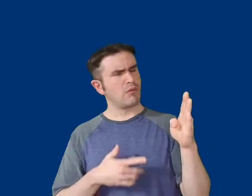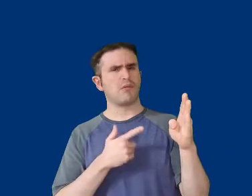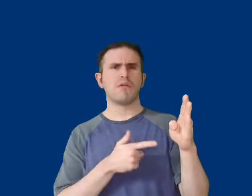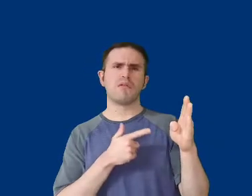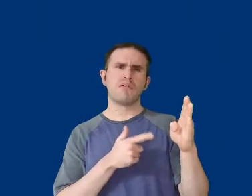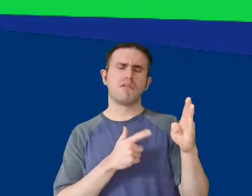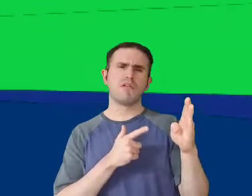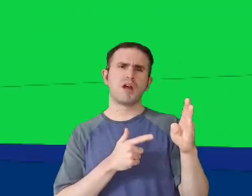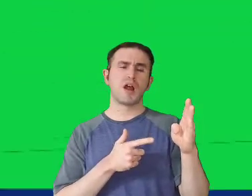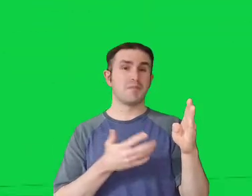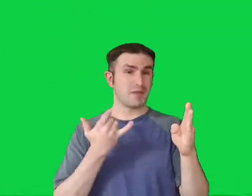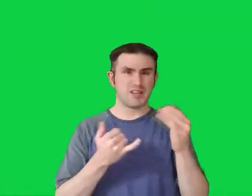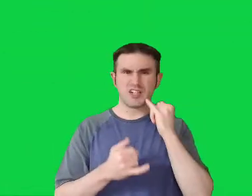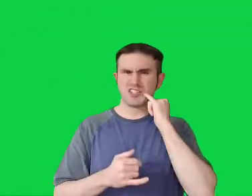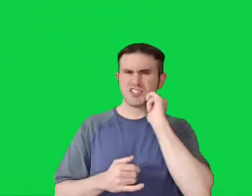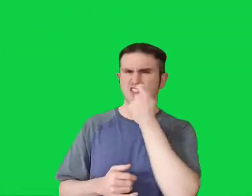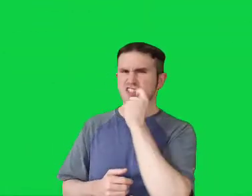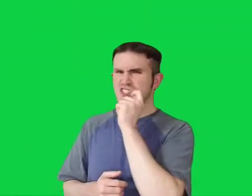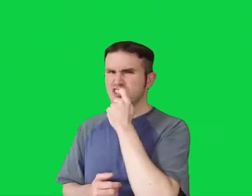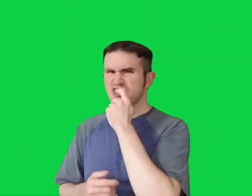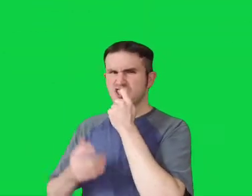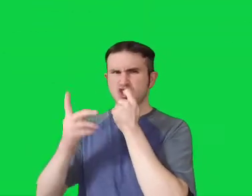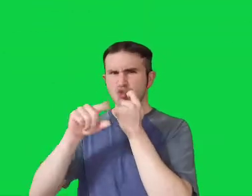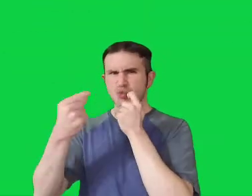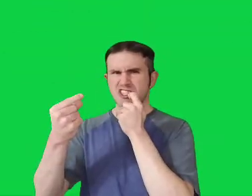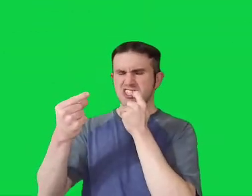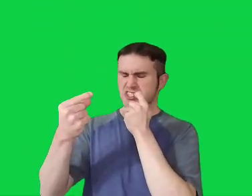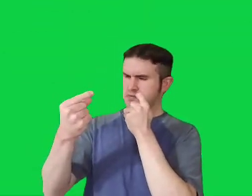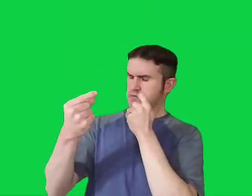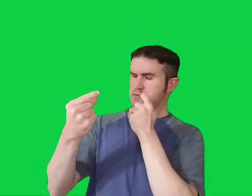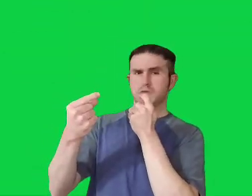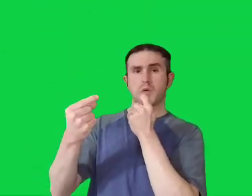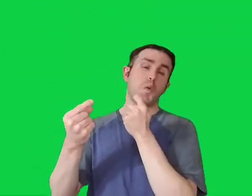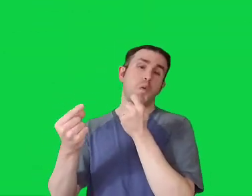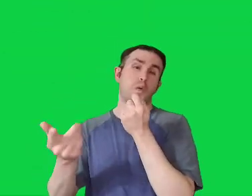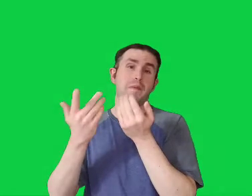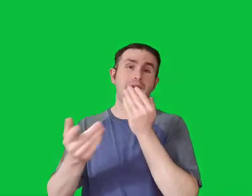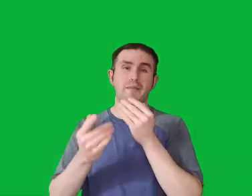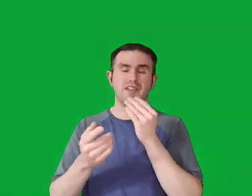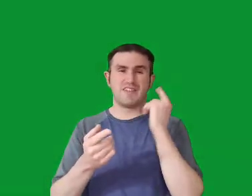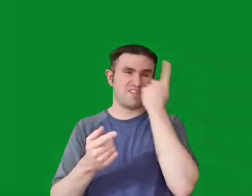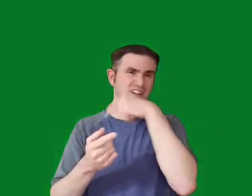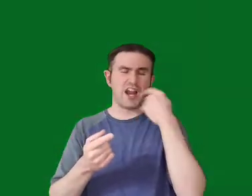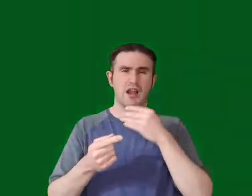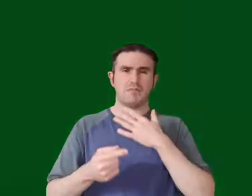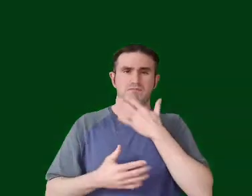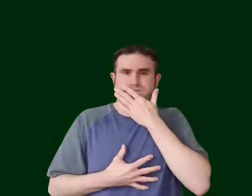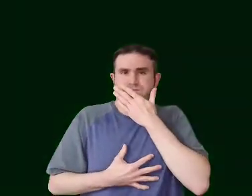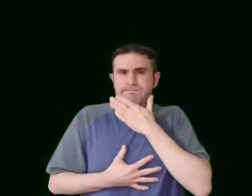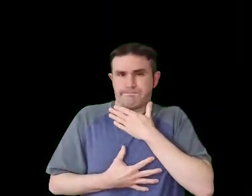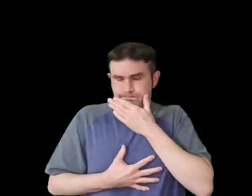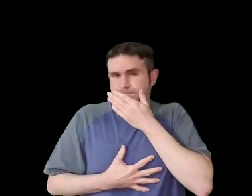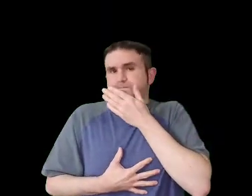Uh, perhaps maybe they're green with jealousy? Or uh.. green because they're sick or something